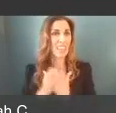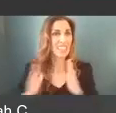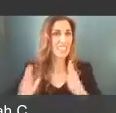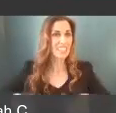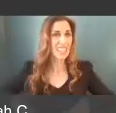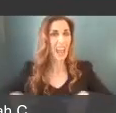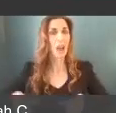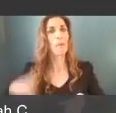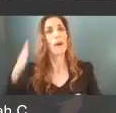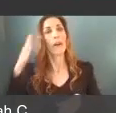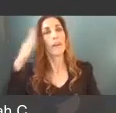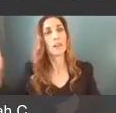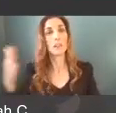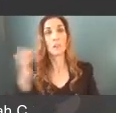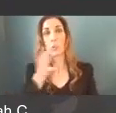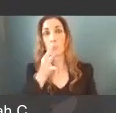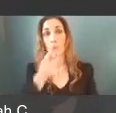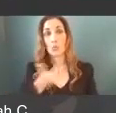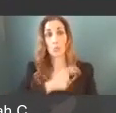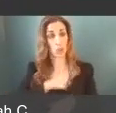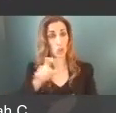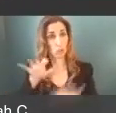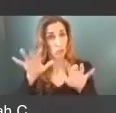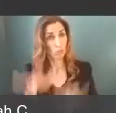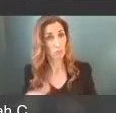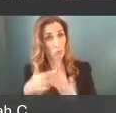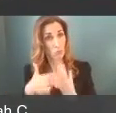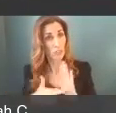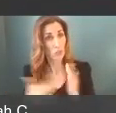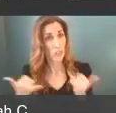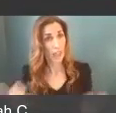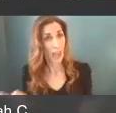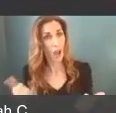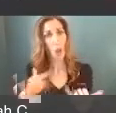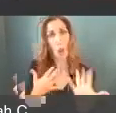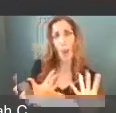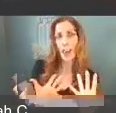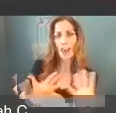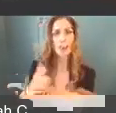eligible soon? Should they start signing up now? Should they wait? What would you, what would you tell them?